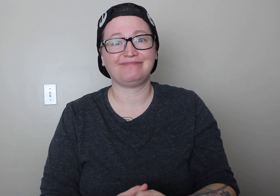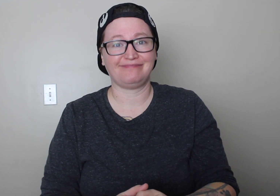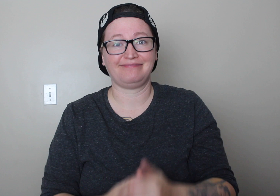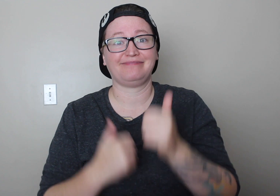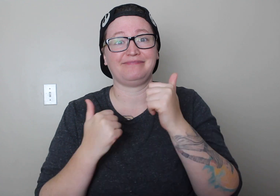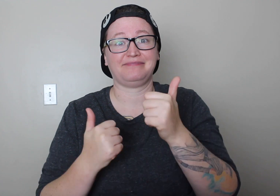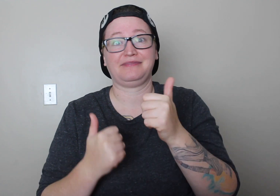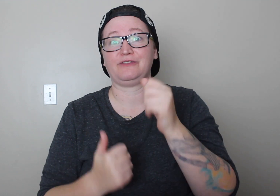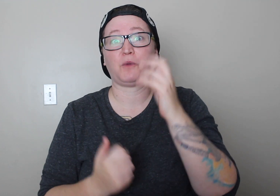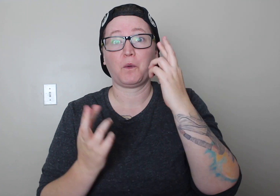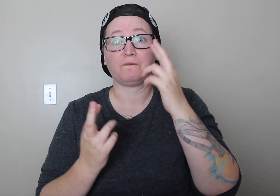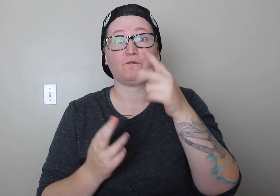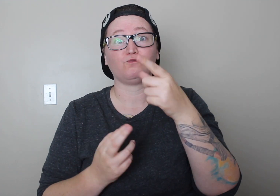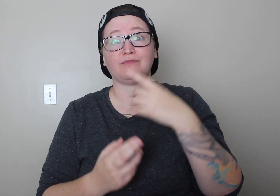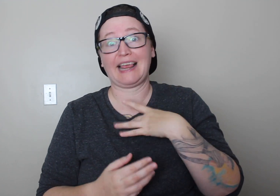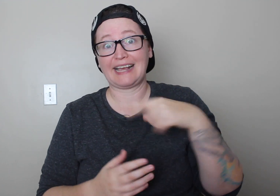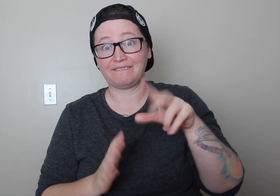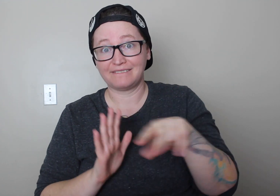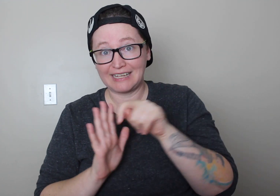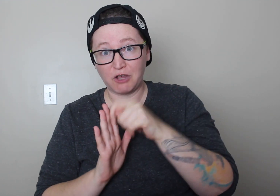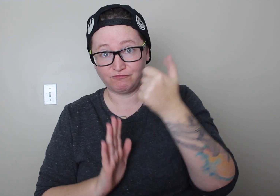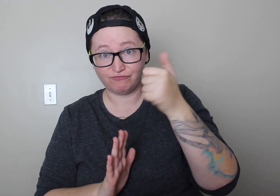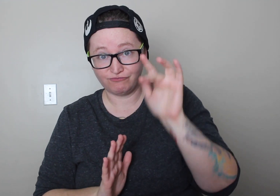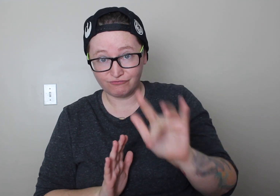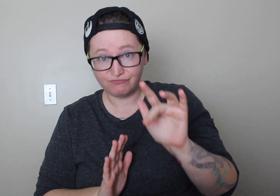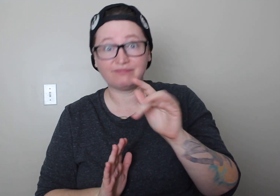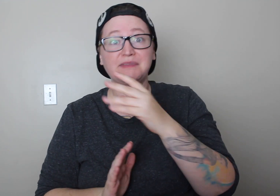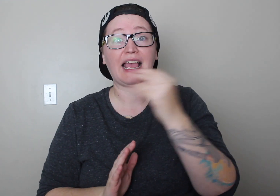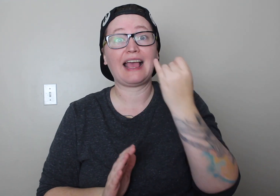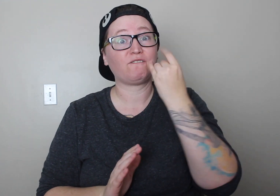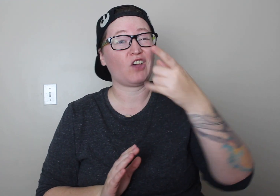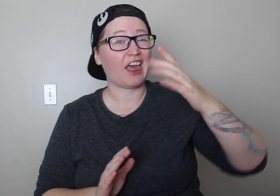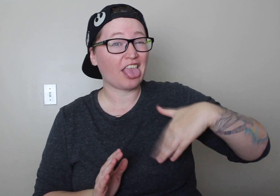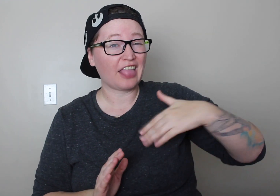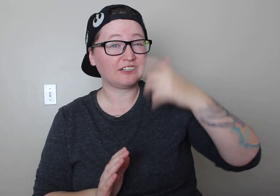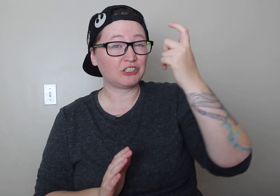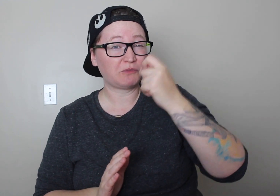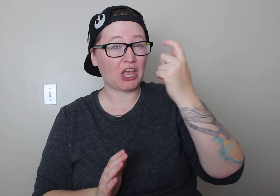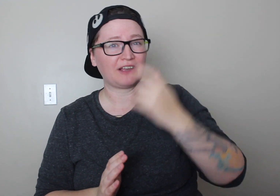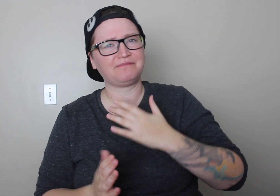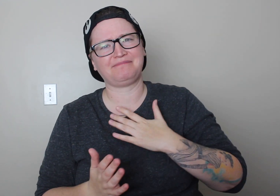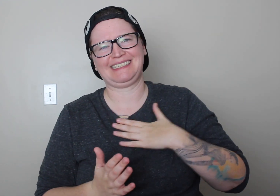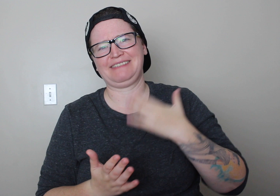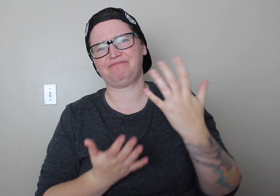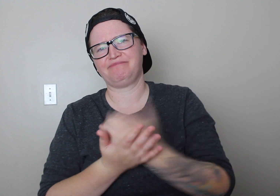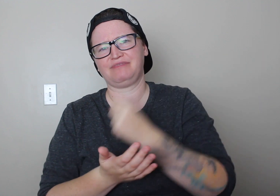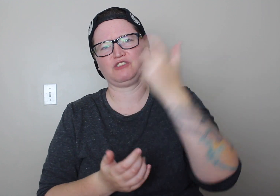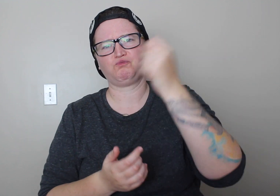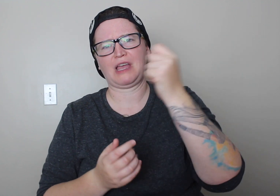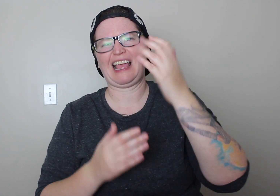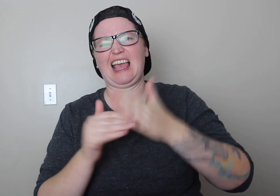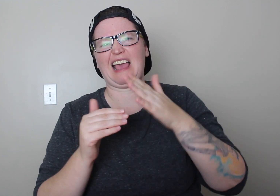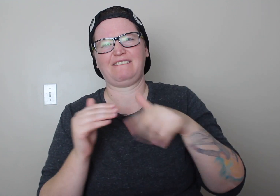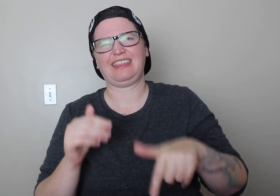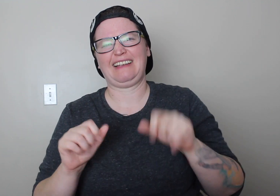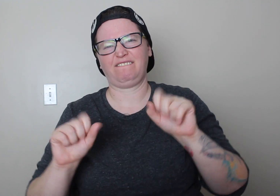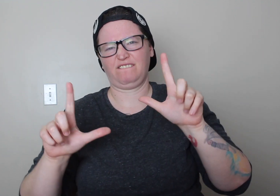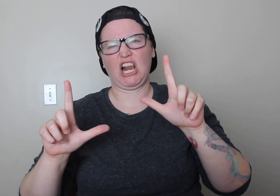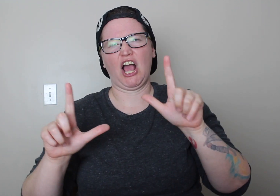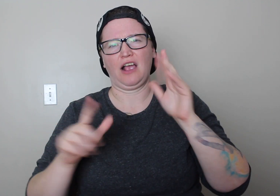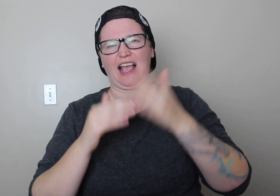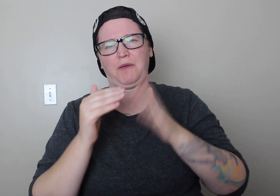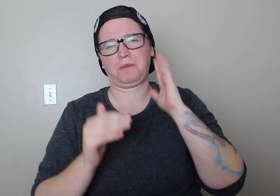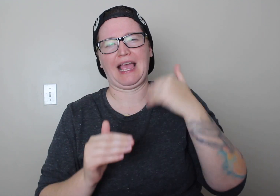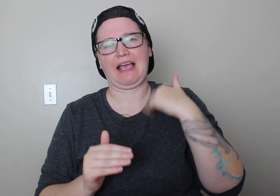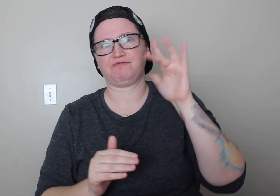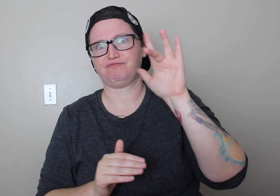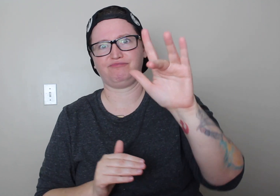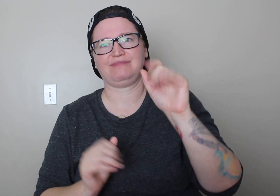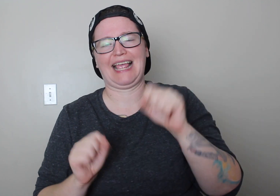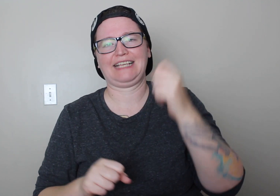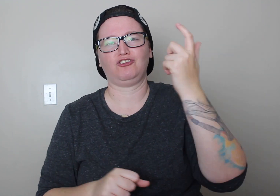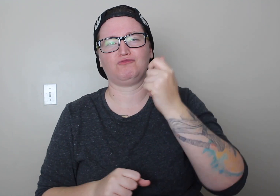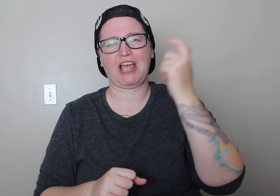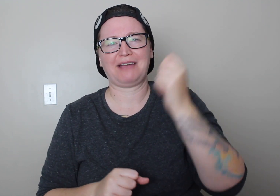I hope you liked this video and please click on "like"for this video and subscribe if you haven't by clicking on subscribe at the end of the video.